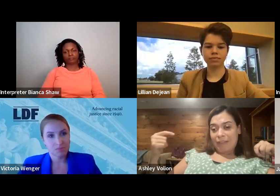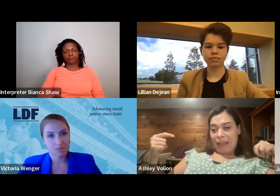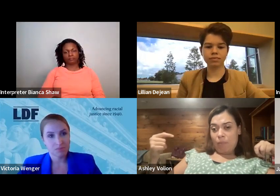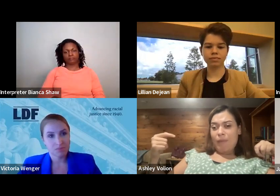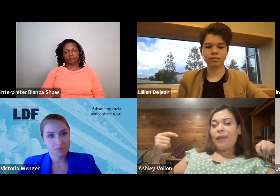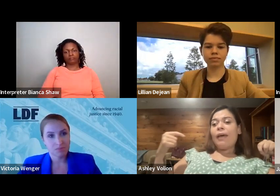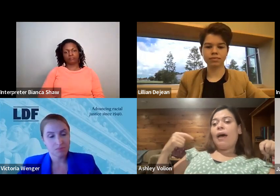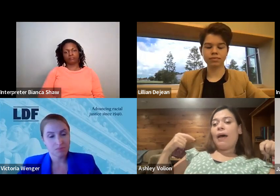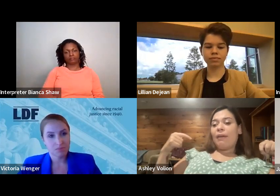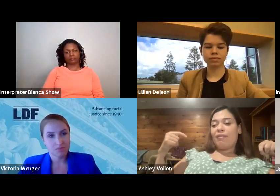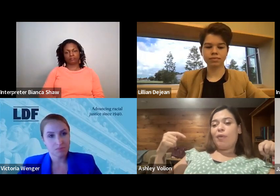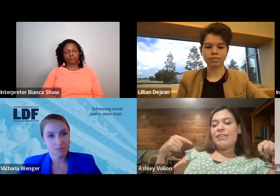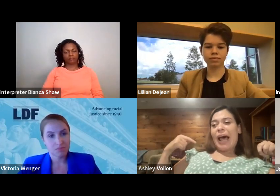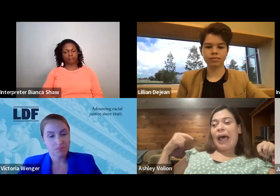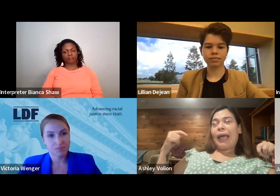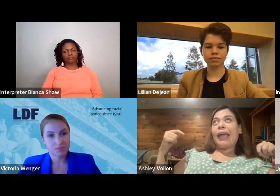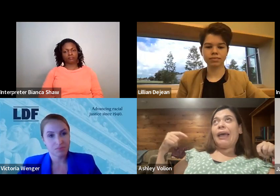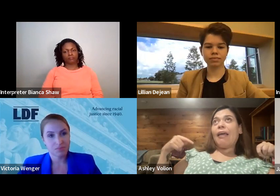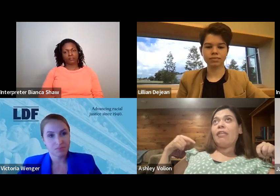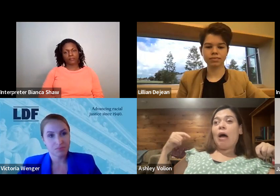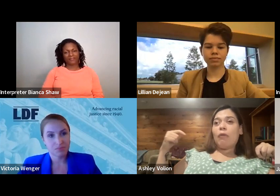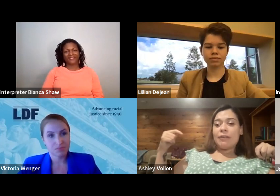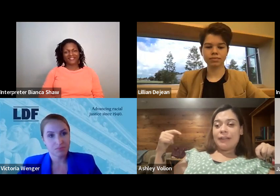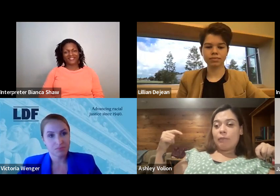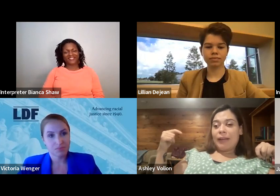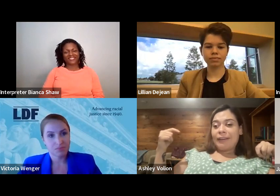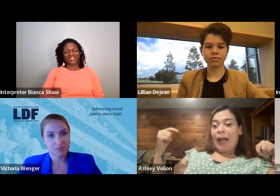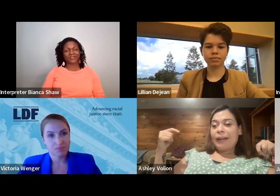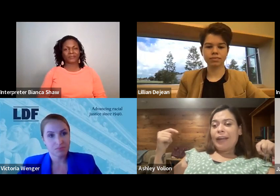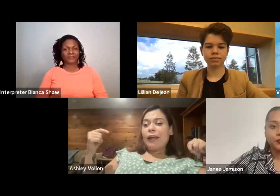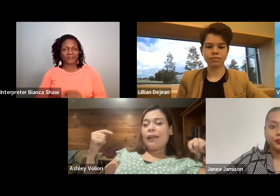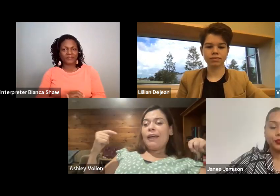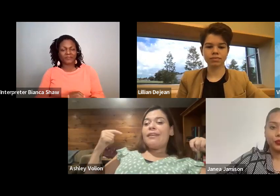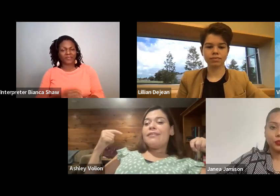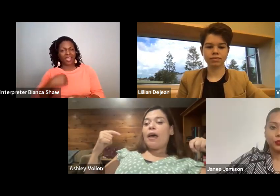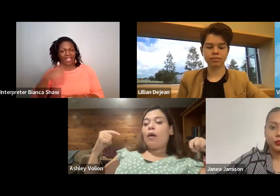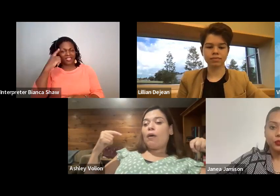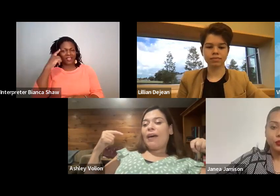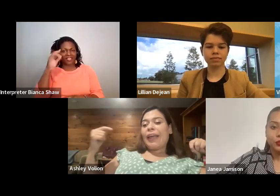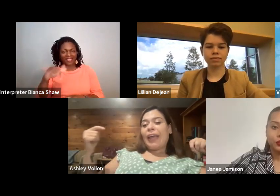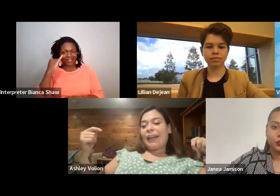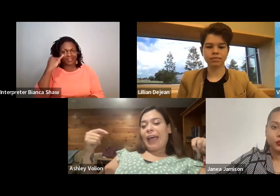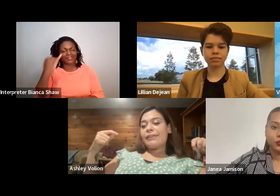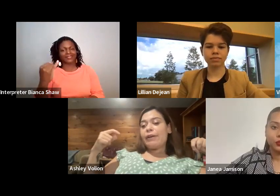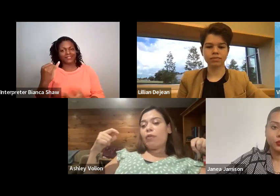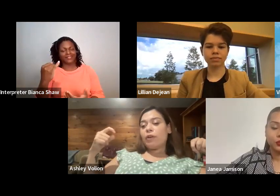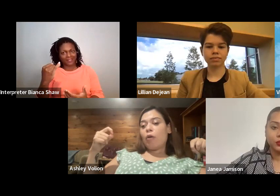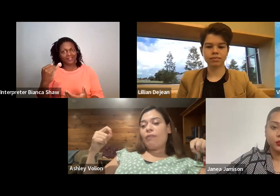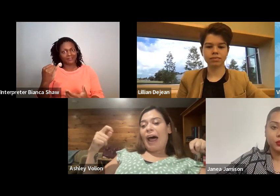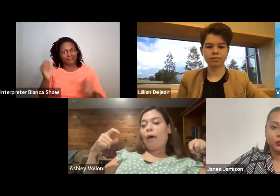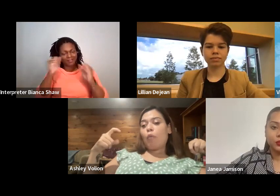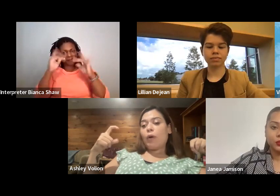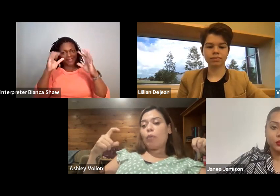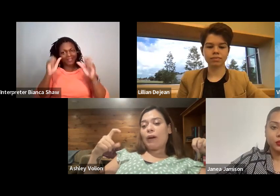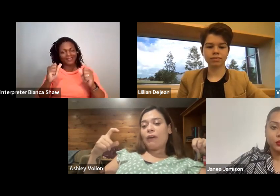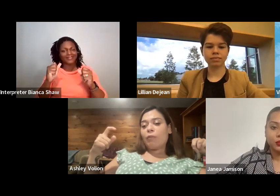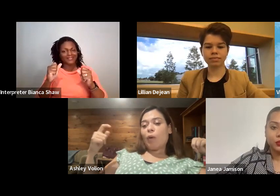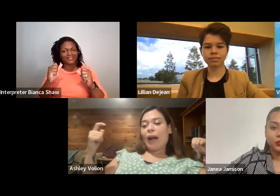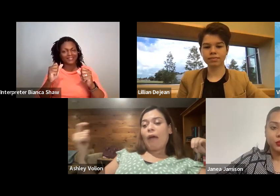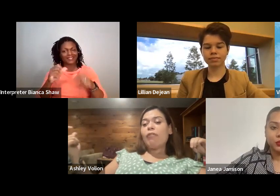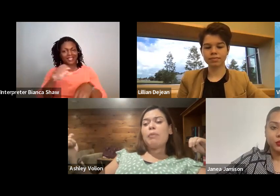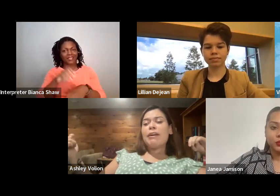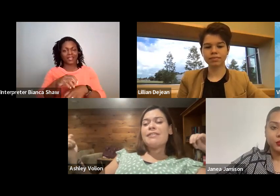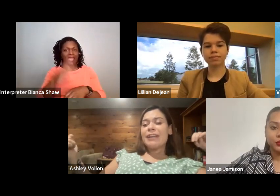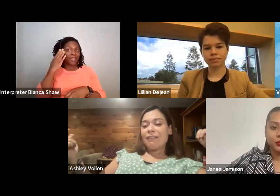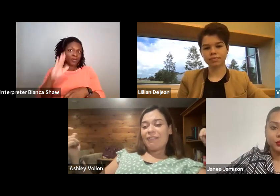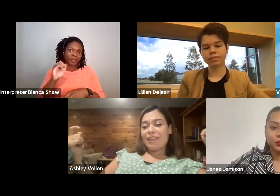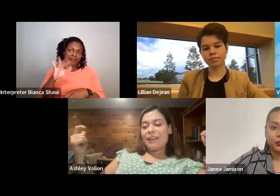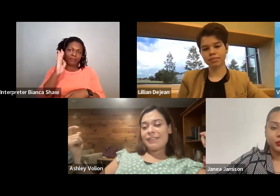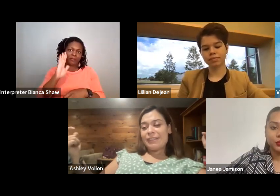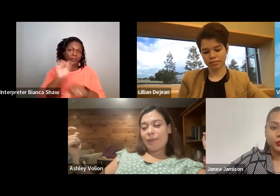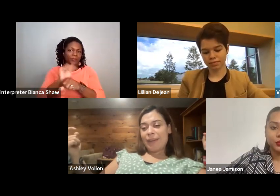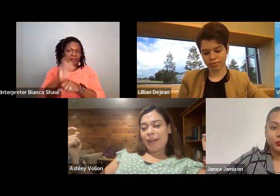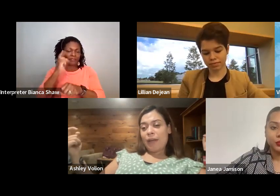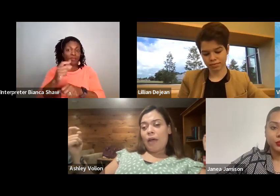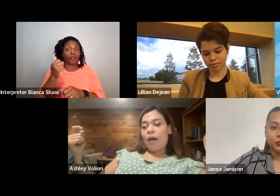Which I thought was in a meeting idea now again. I Don't know if that would work for every person with a disability.